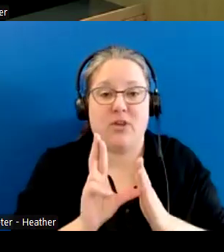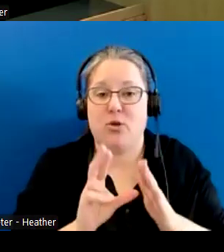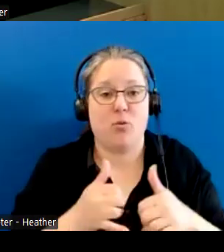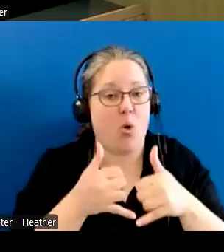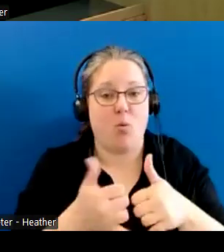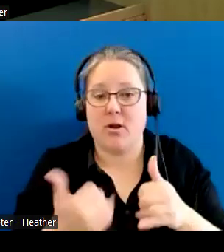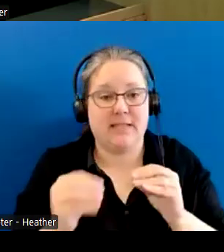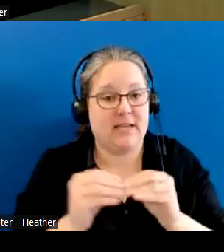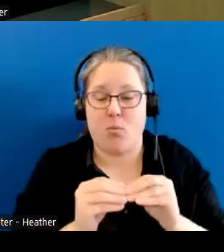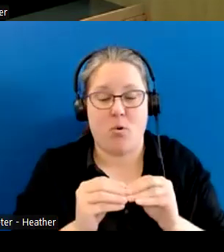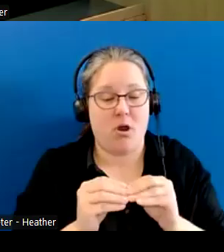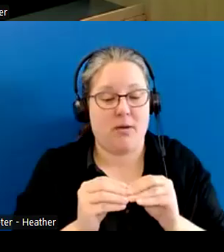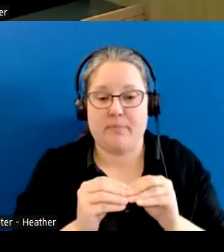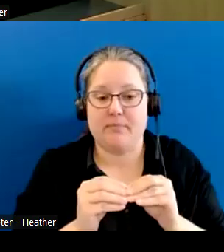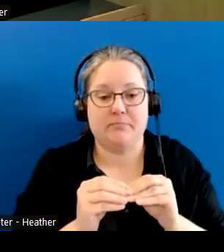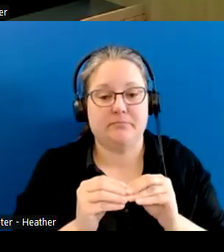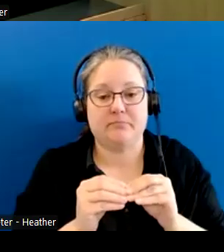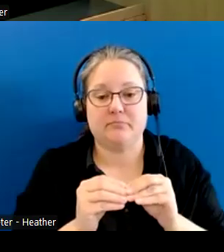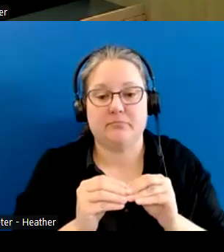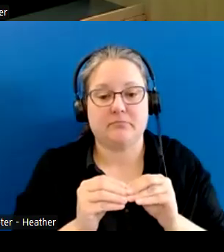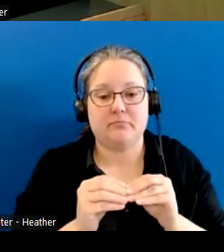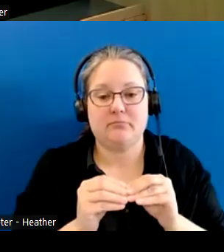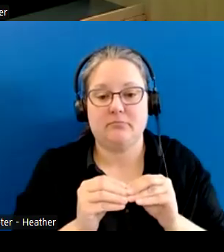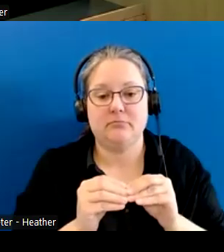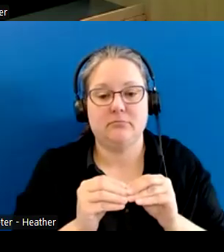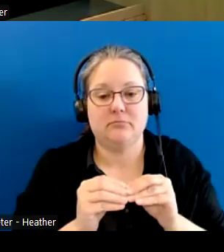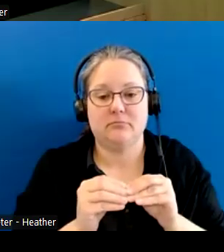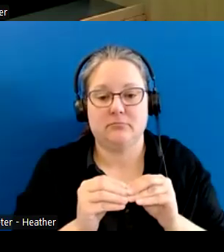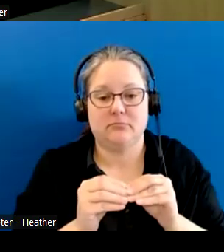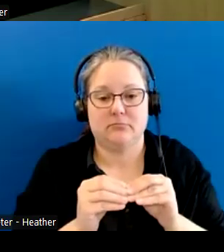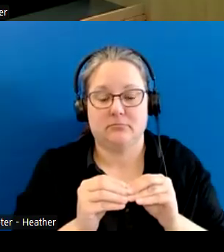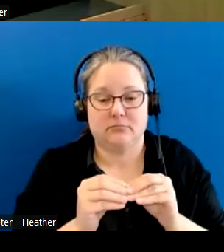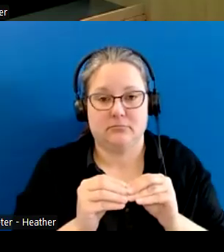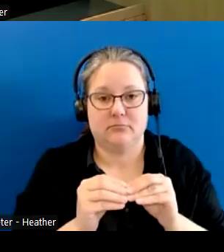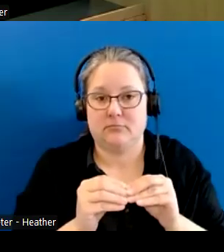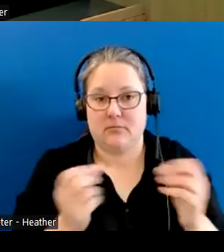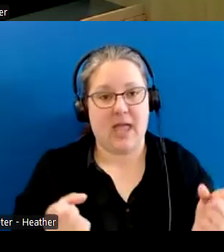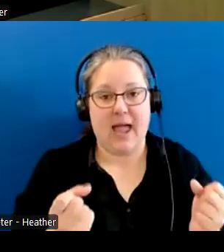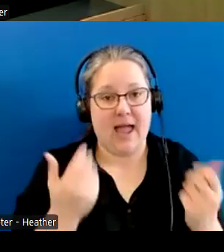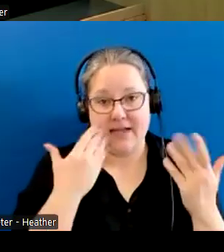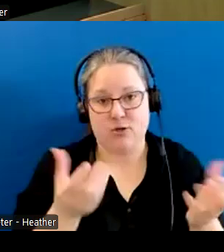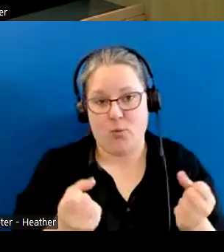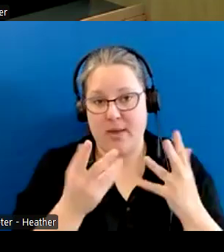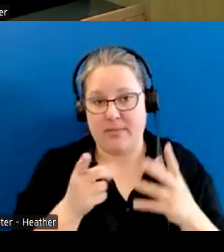Um and um the idea I don't know how many um awards an an investigator can have but there is